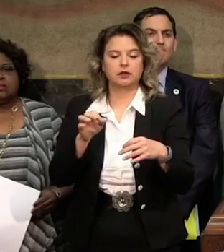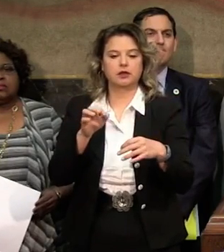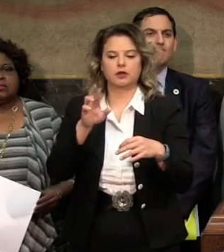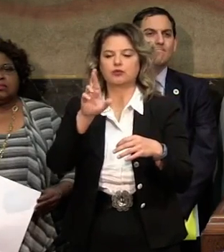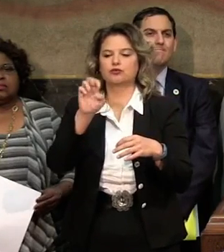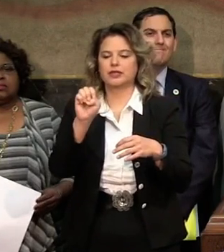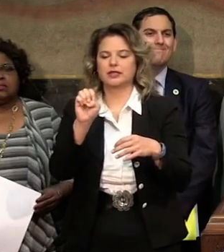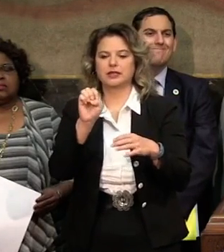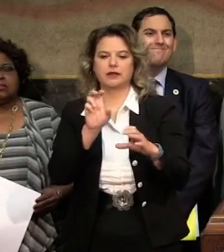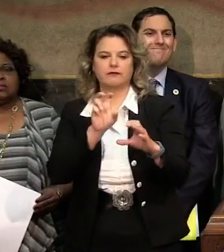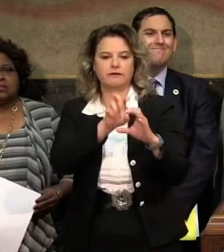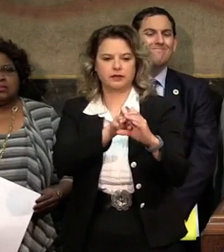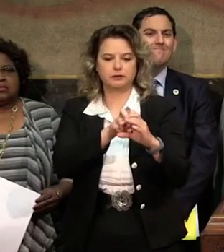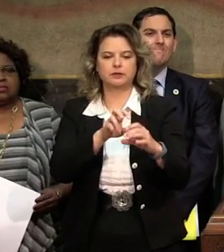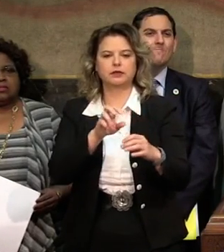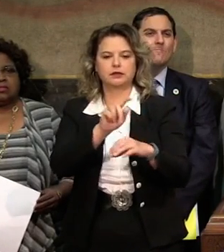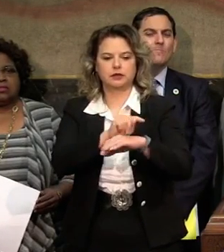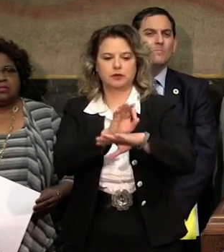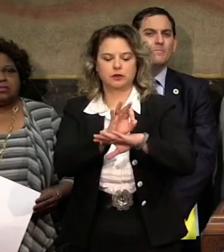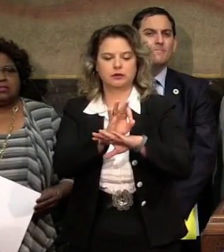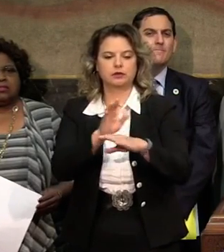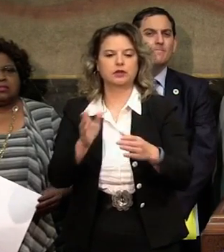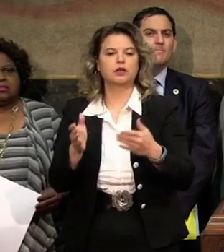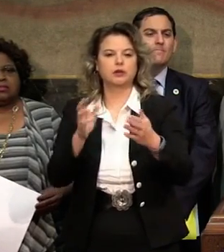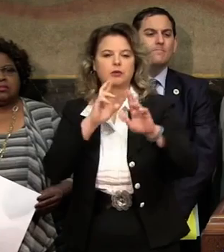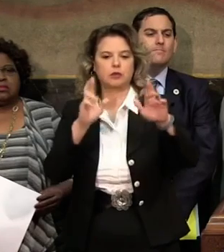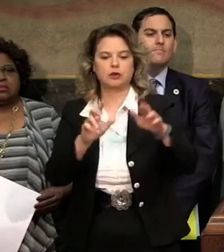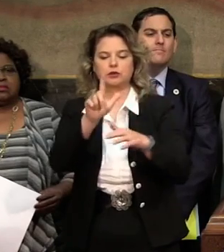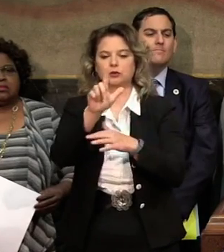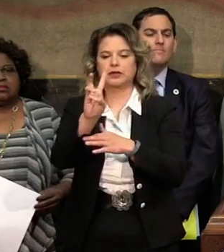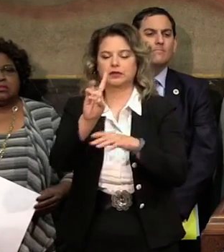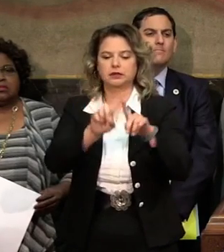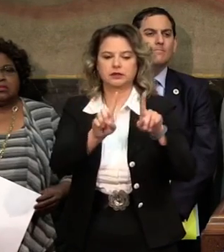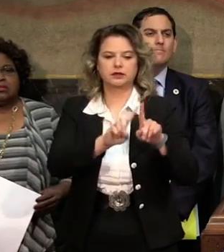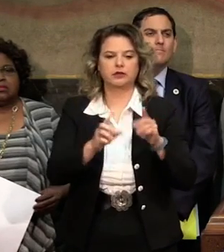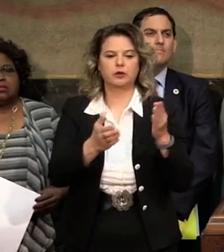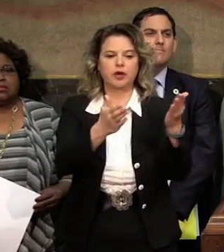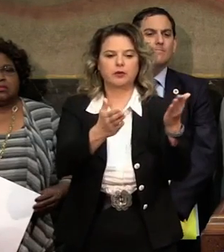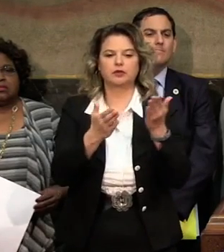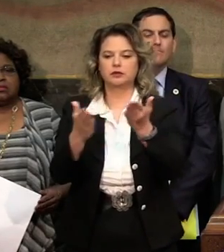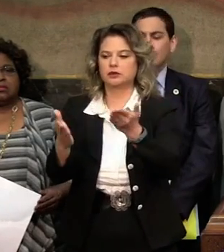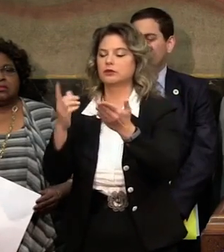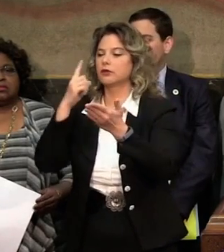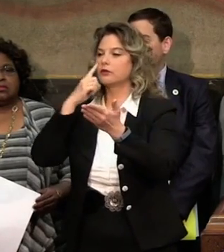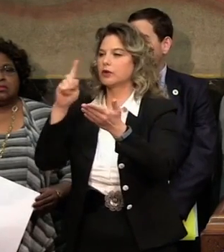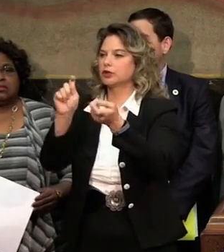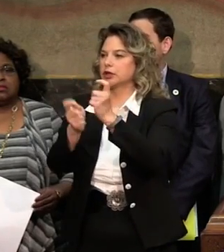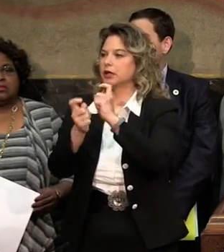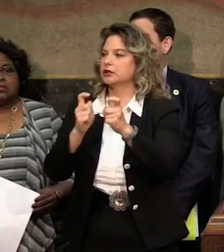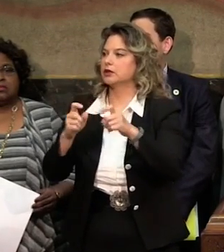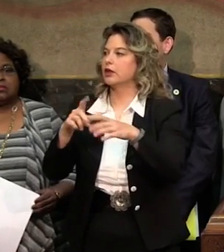force delivered their report of 26 separate recommendations for changes in the law so that we can get the most